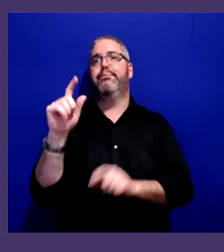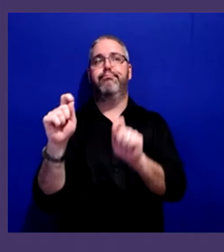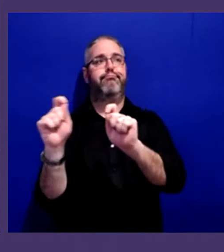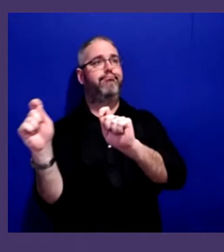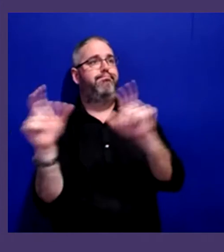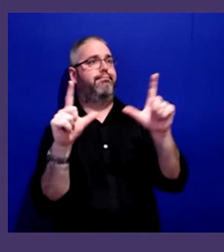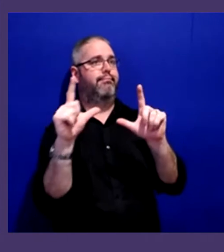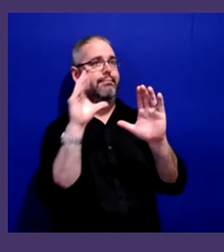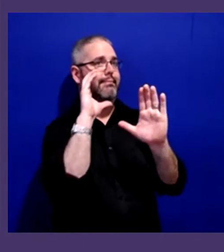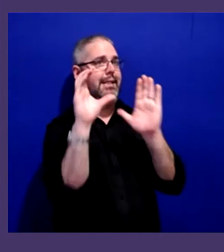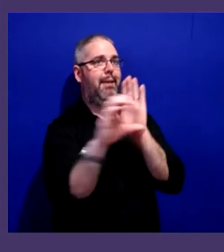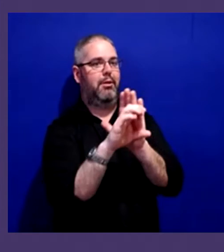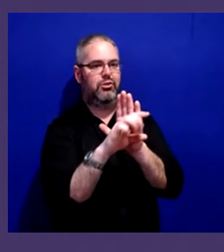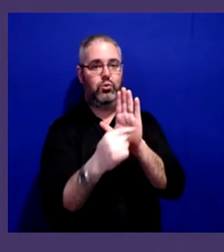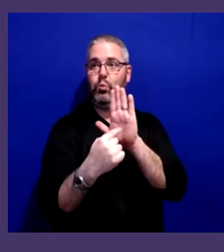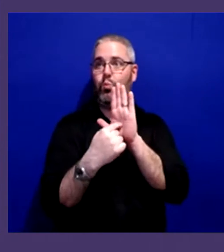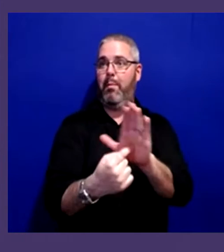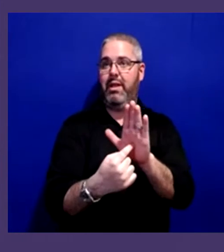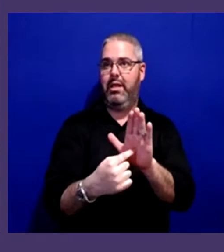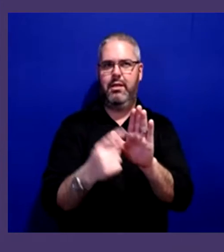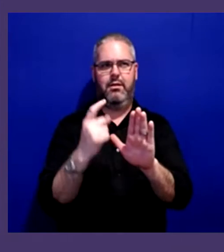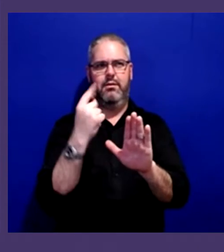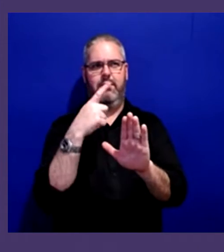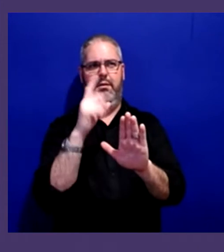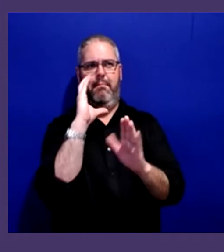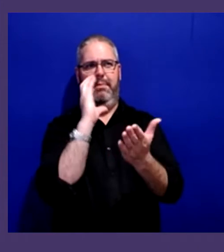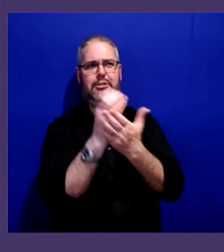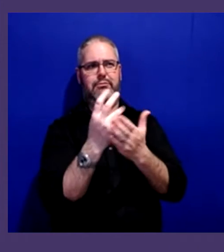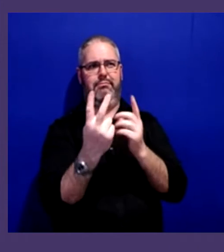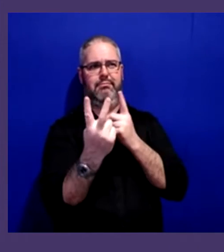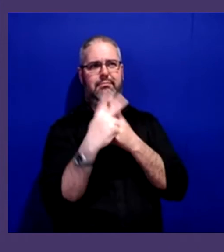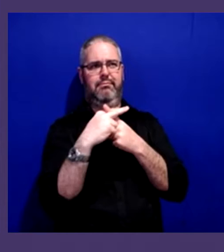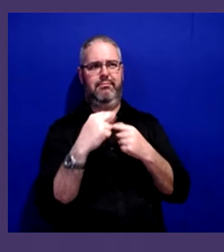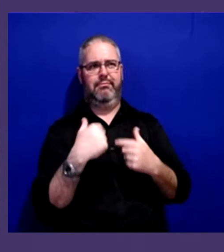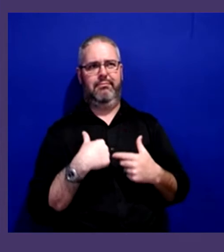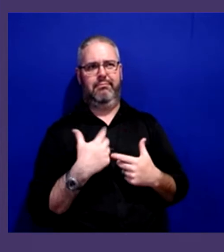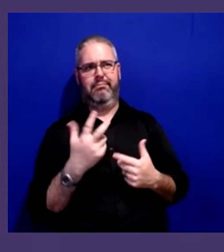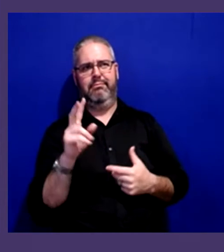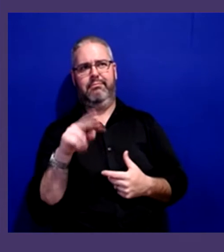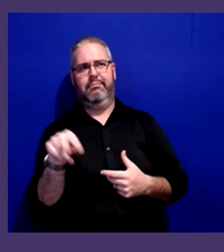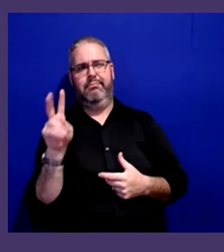but those images don't really mean anything to me. Very easy way to reach as many people as